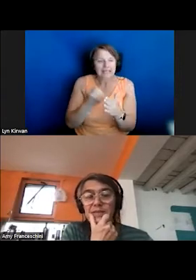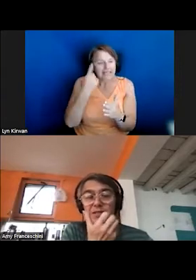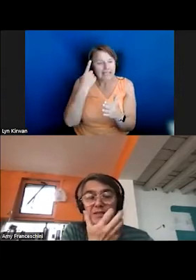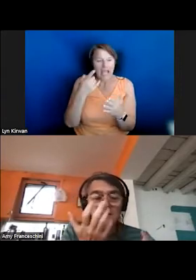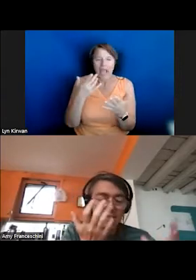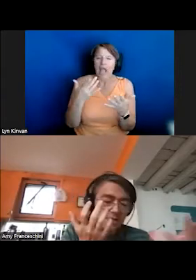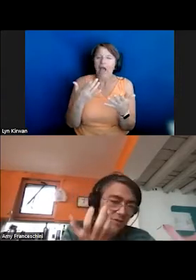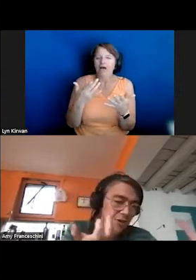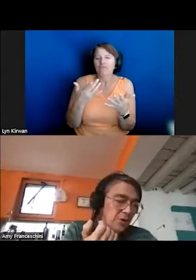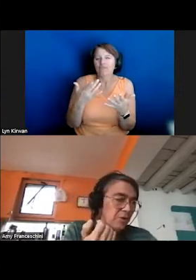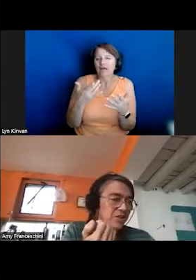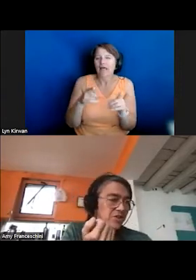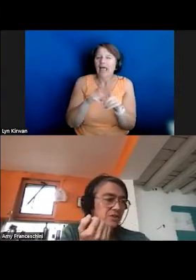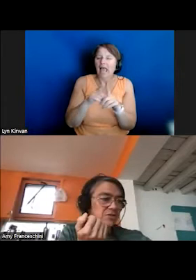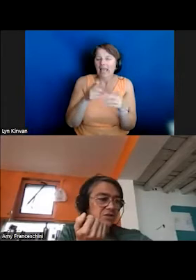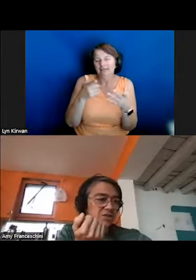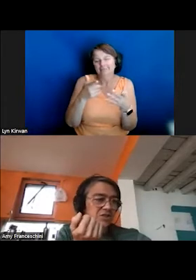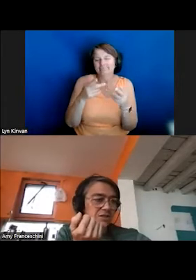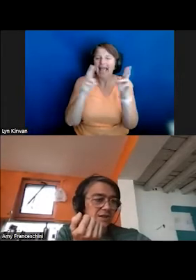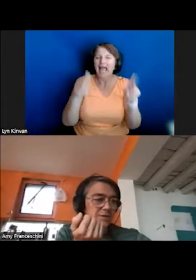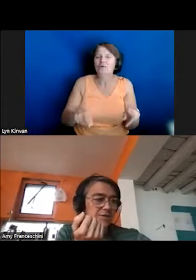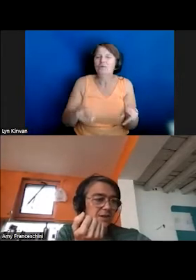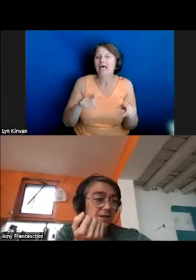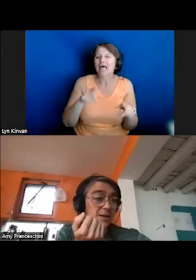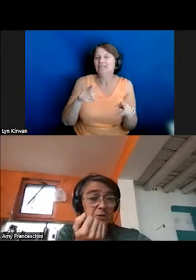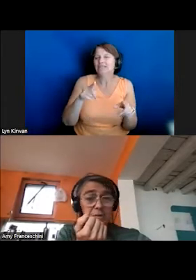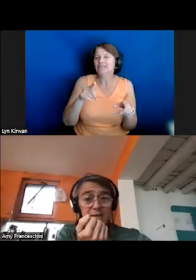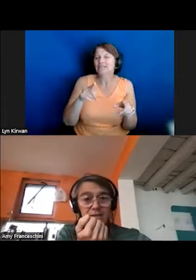And this is a very Norwegian tradition to have communal bakehouse.